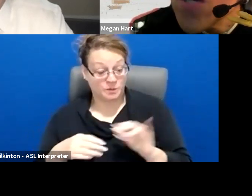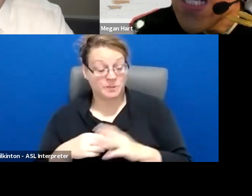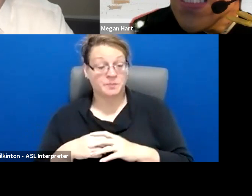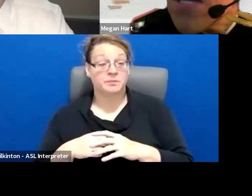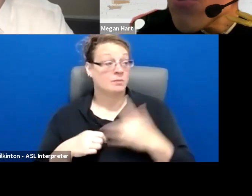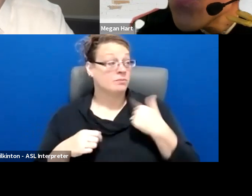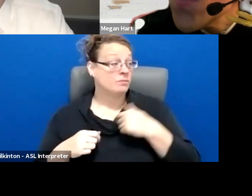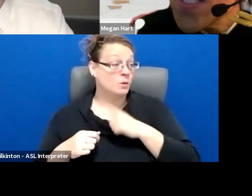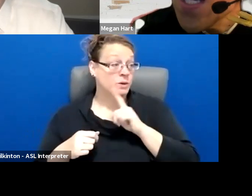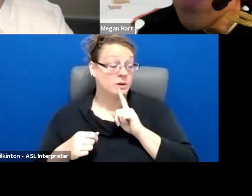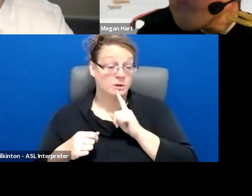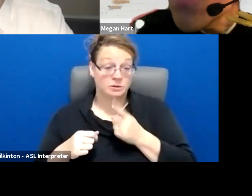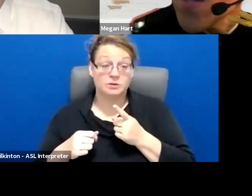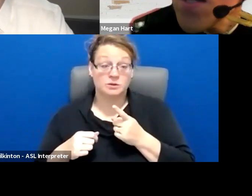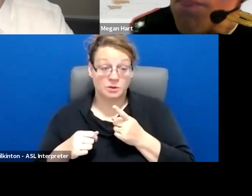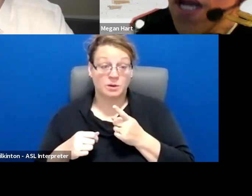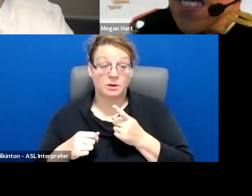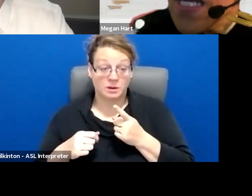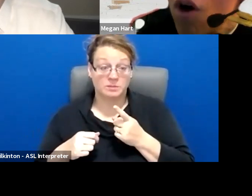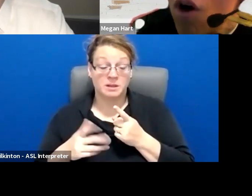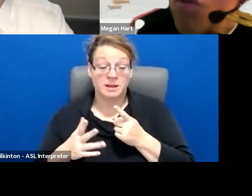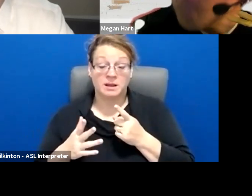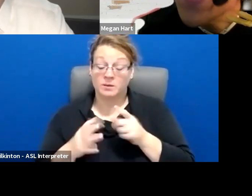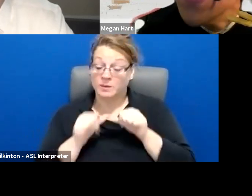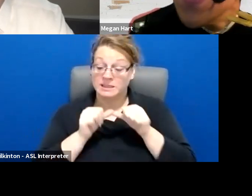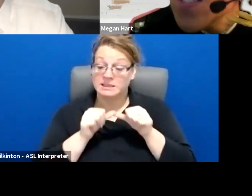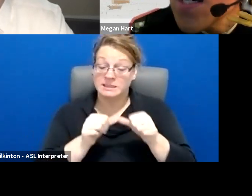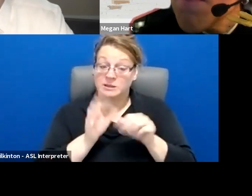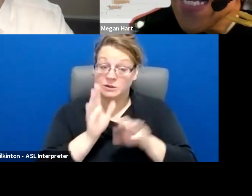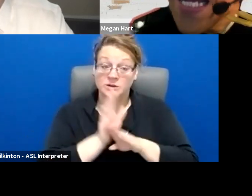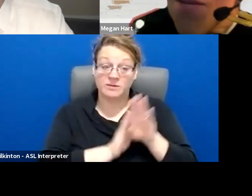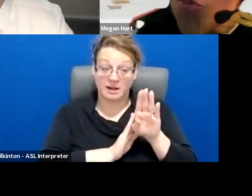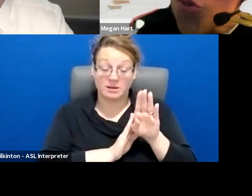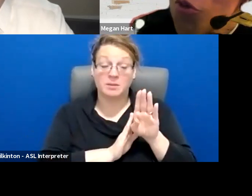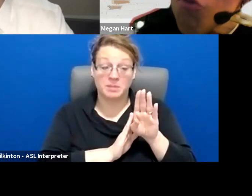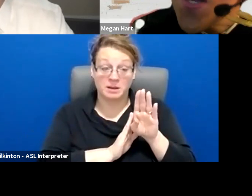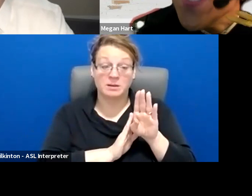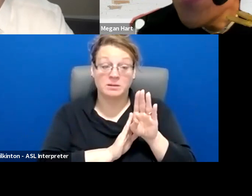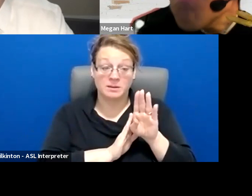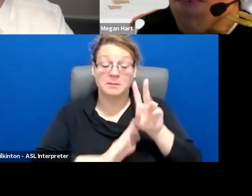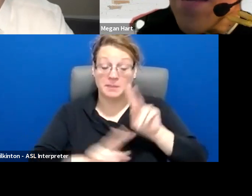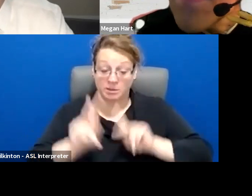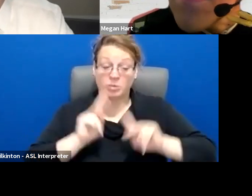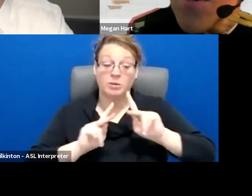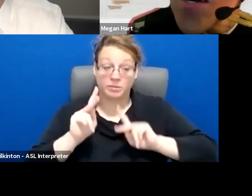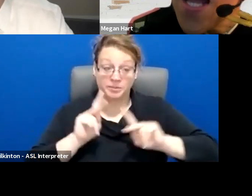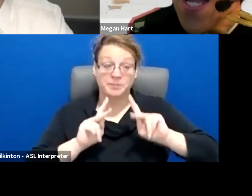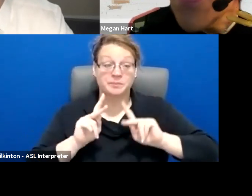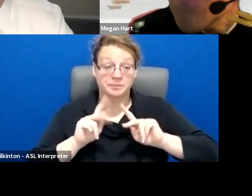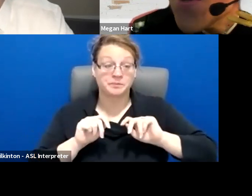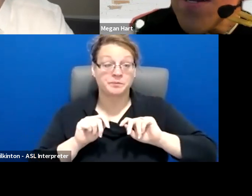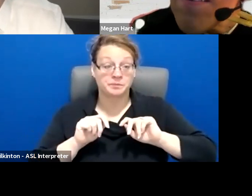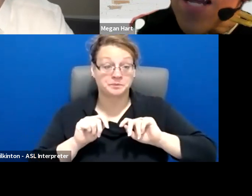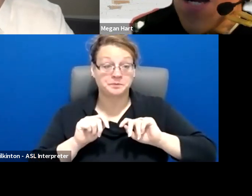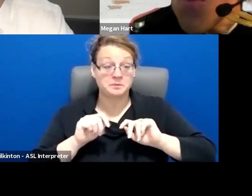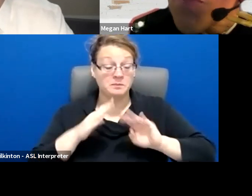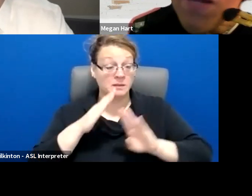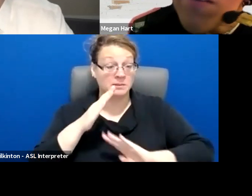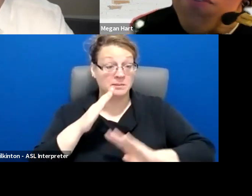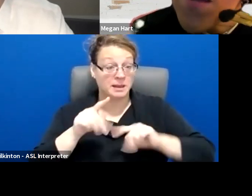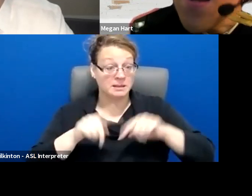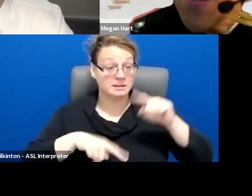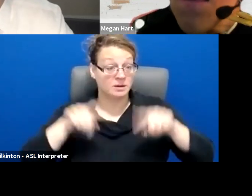Also, not only for those that we serve but internally as well.